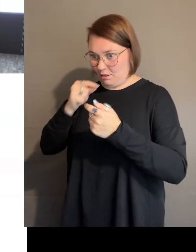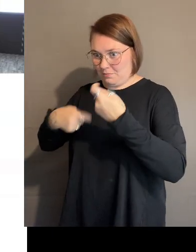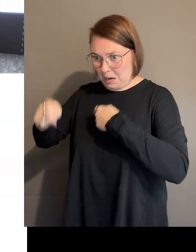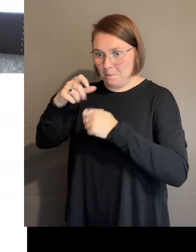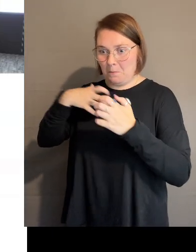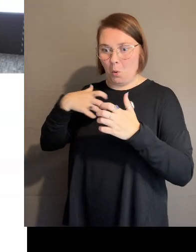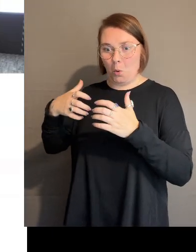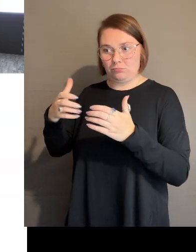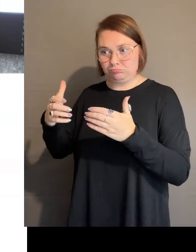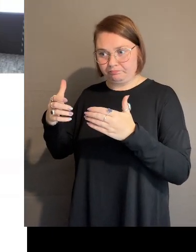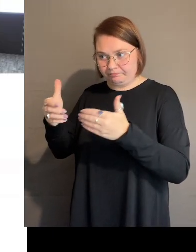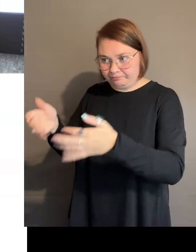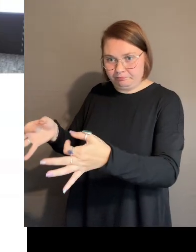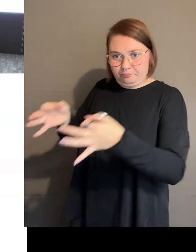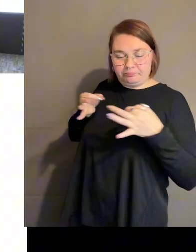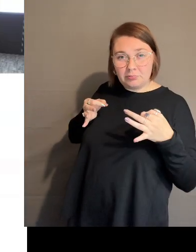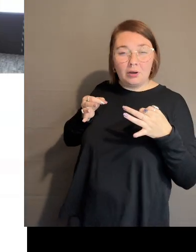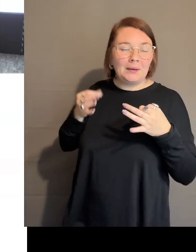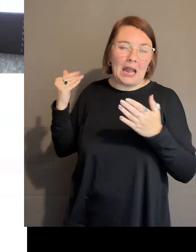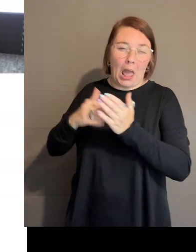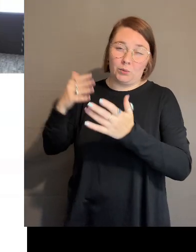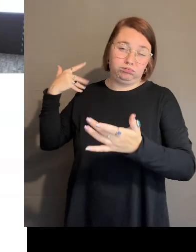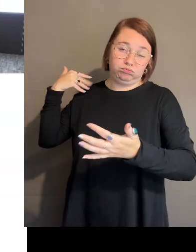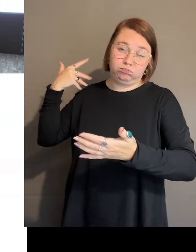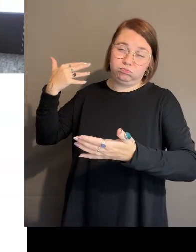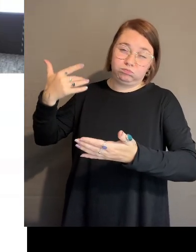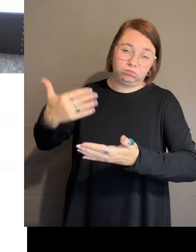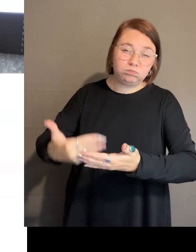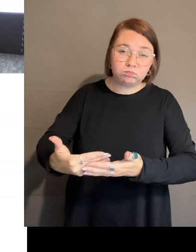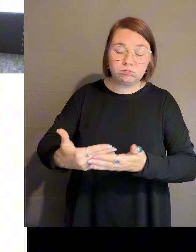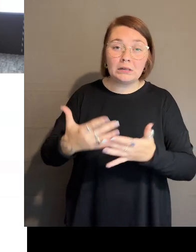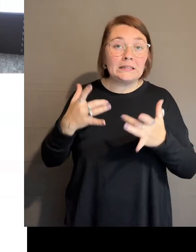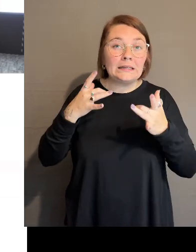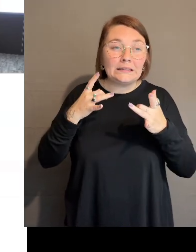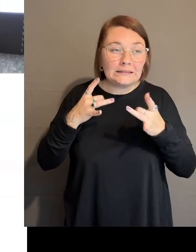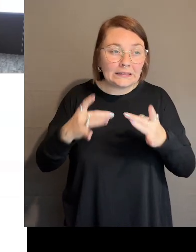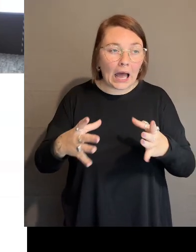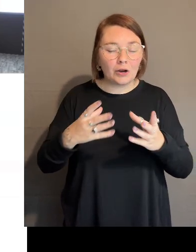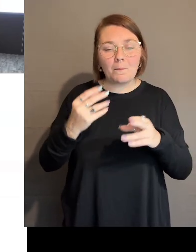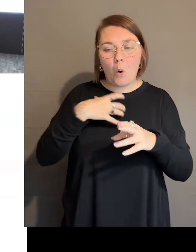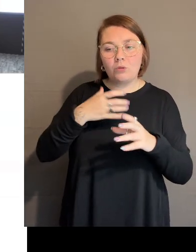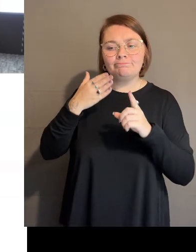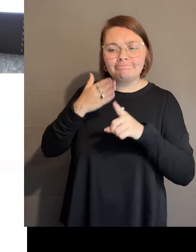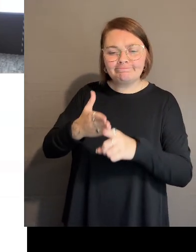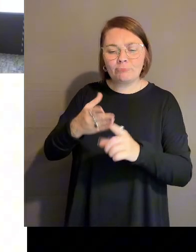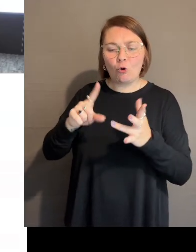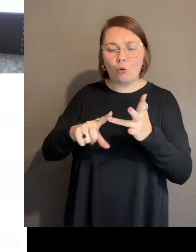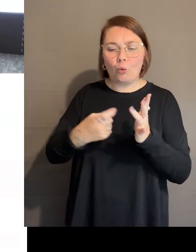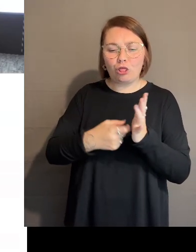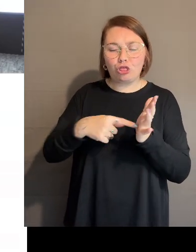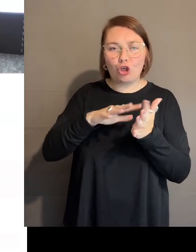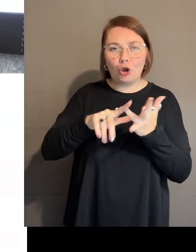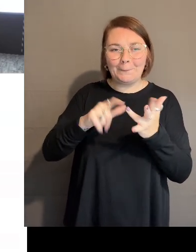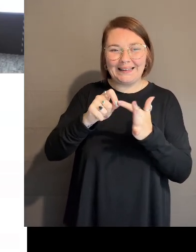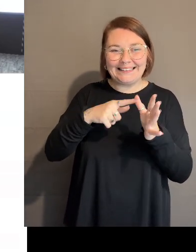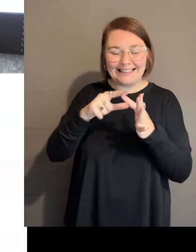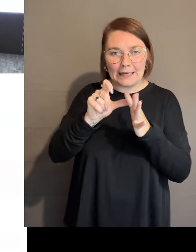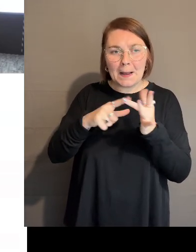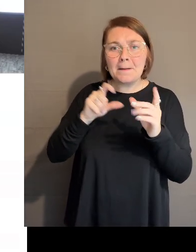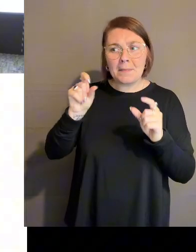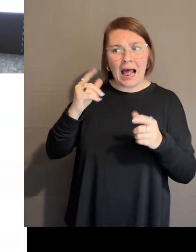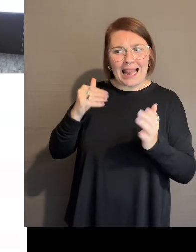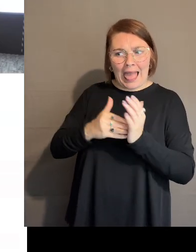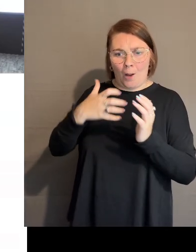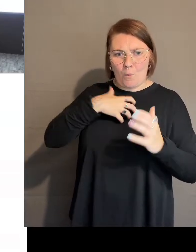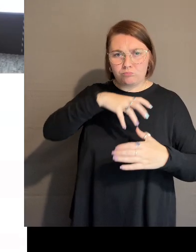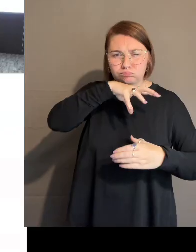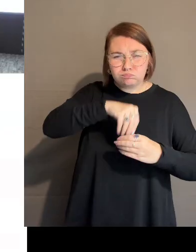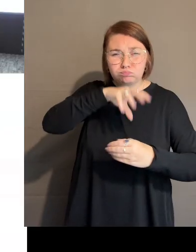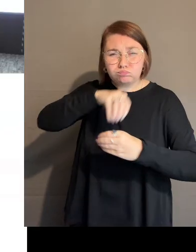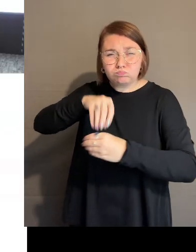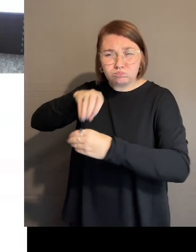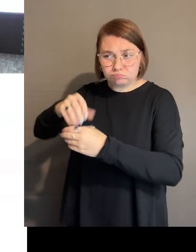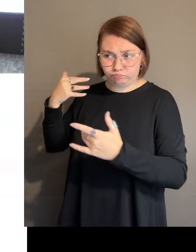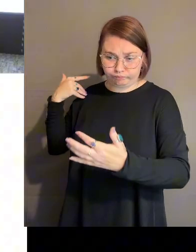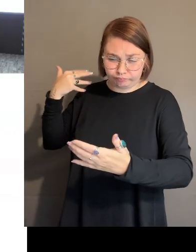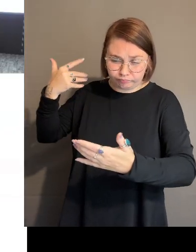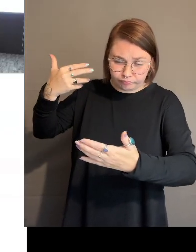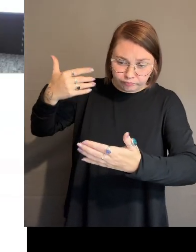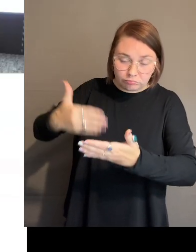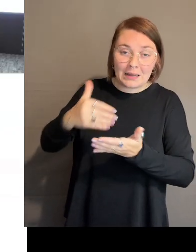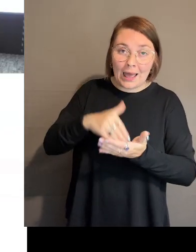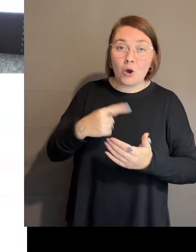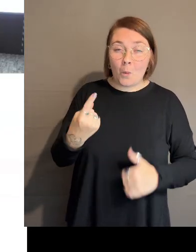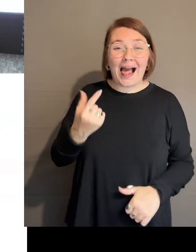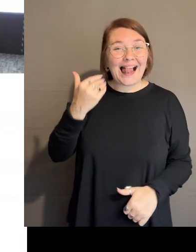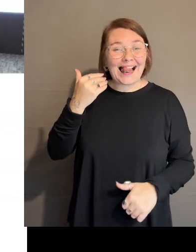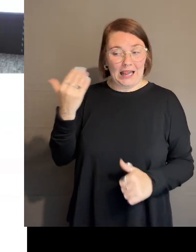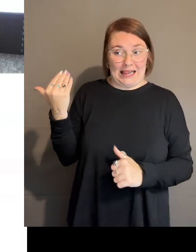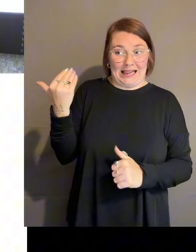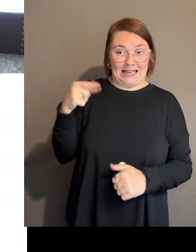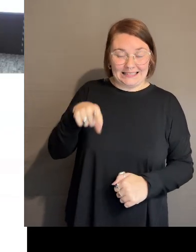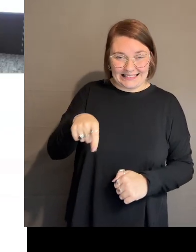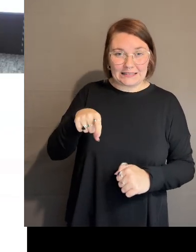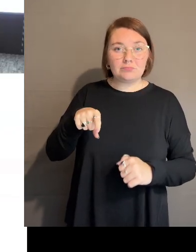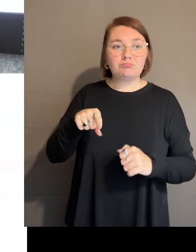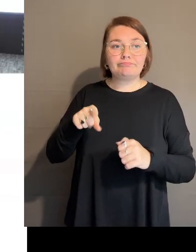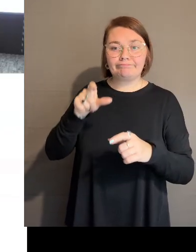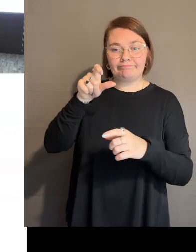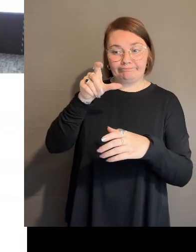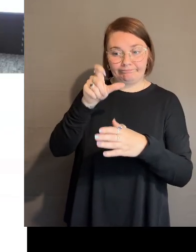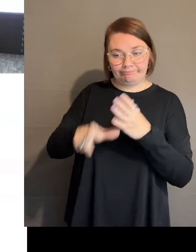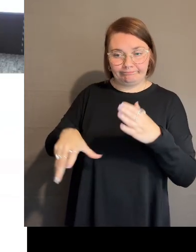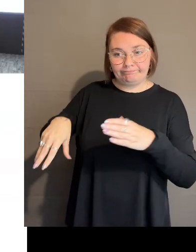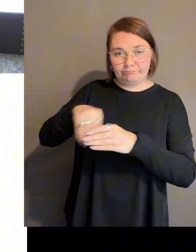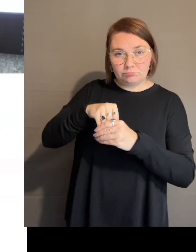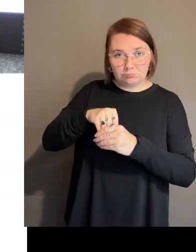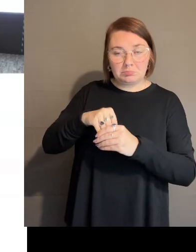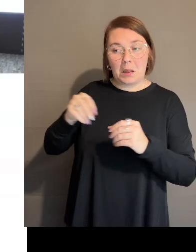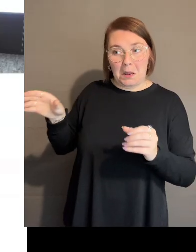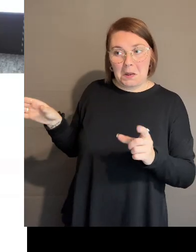So it's been going on forever, and started, like I said, from more of an orthopedic point of view, but over the years, more and more disciplines have been included, and one of the latest disciplines to be included is a psychologist.